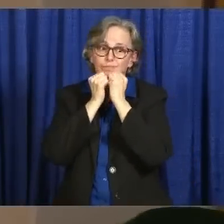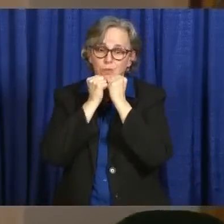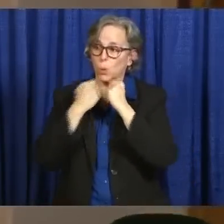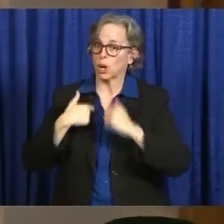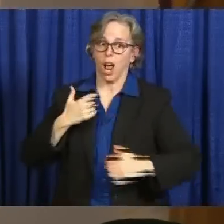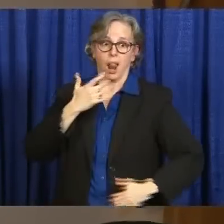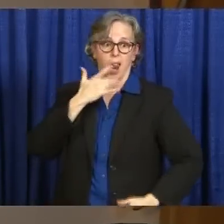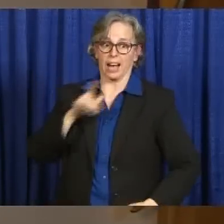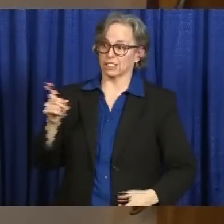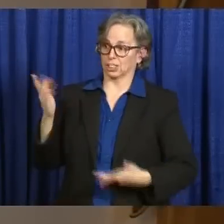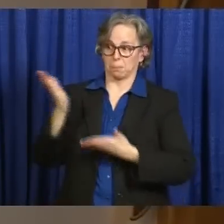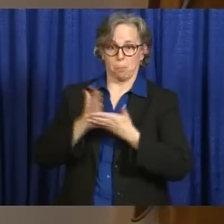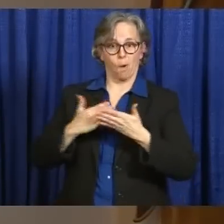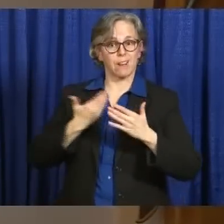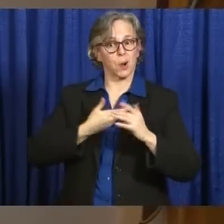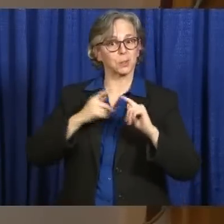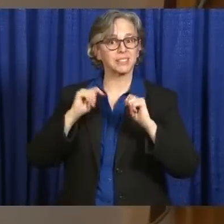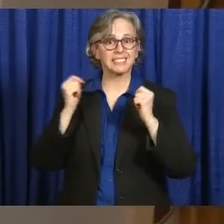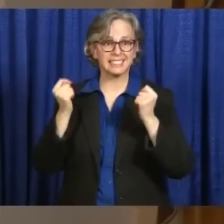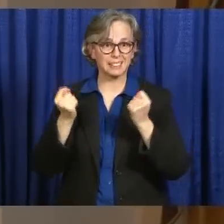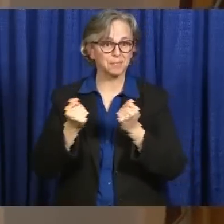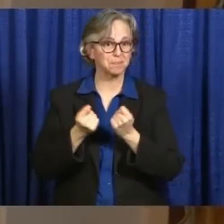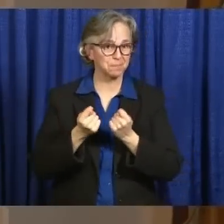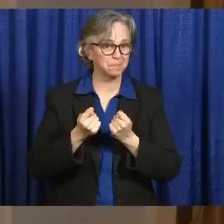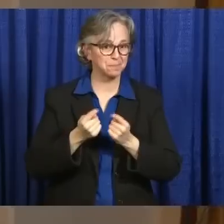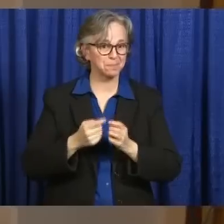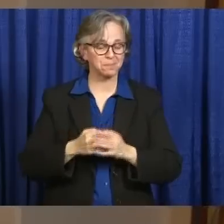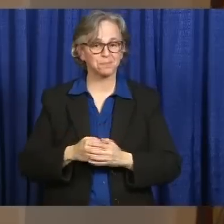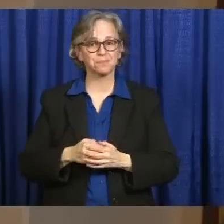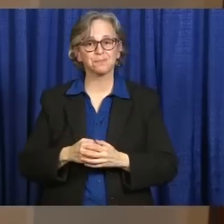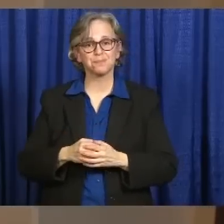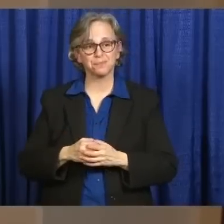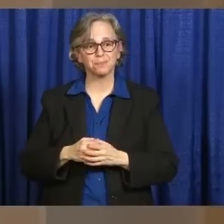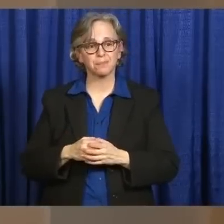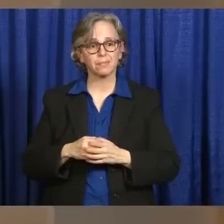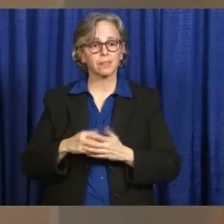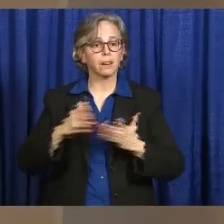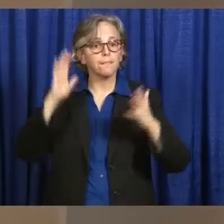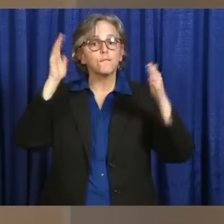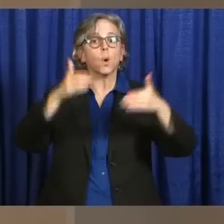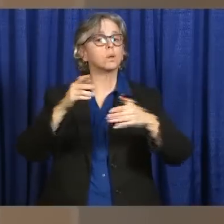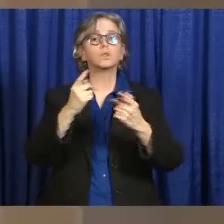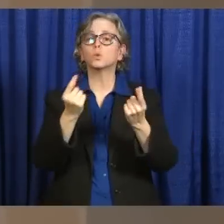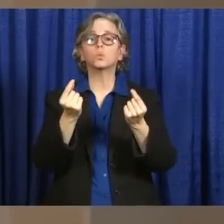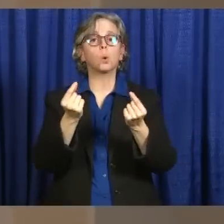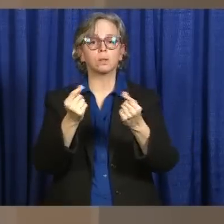THANK YOU GOV. LORI, THAT WAS GREAT. WE ARE FORTUNATE TO HAVE HER AS PART